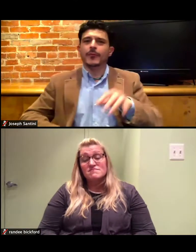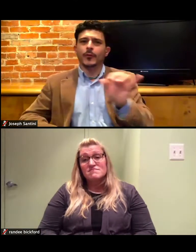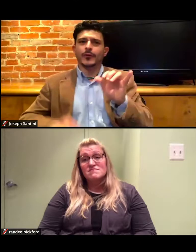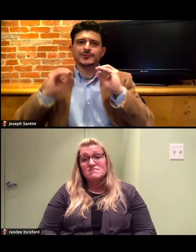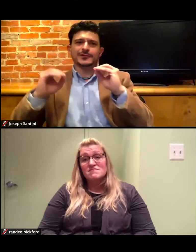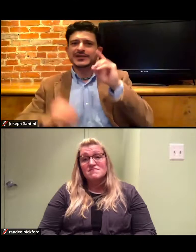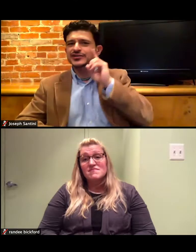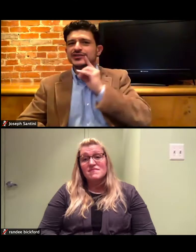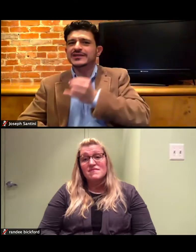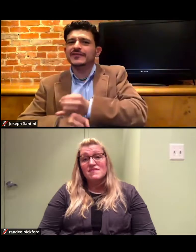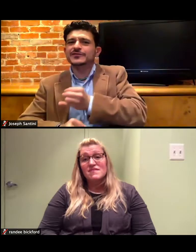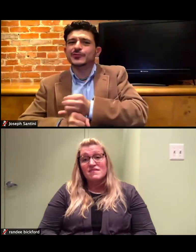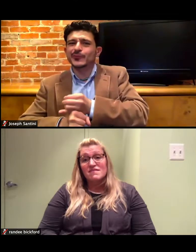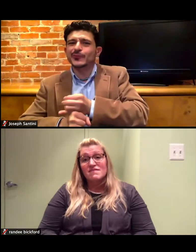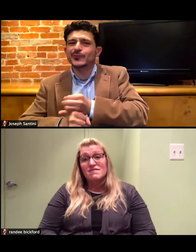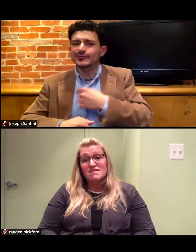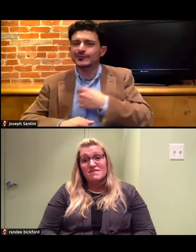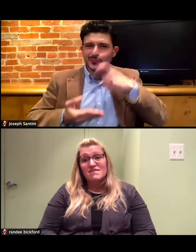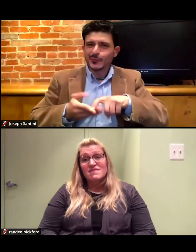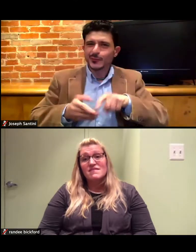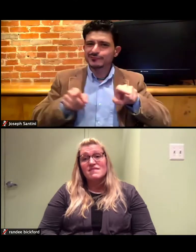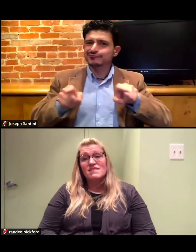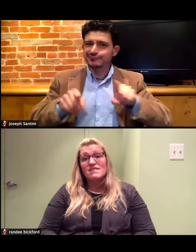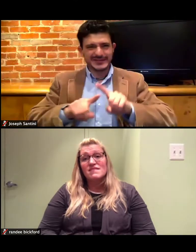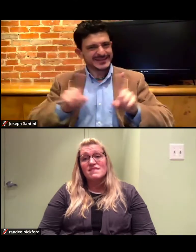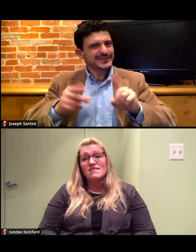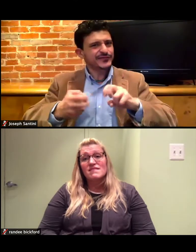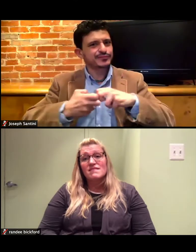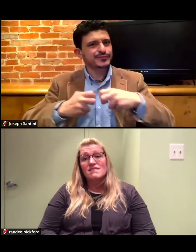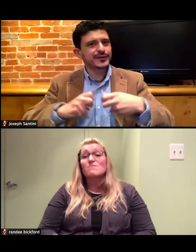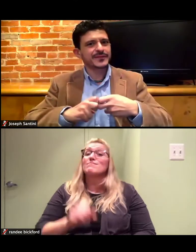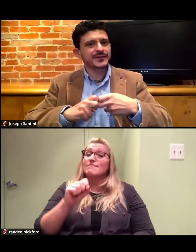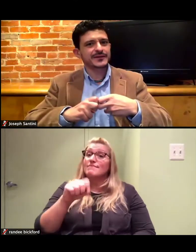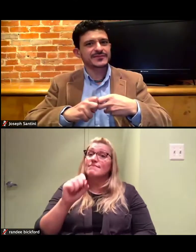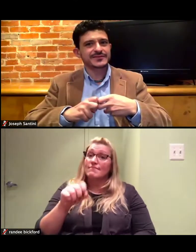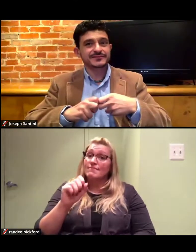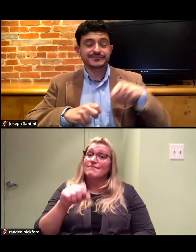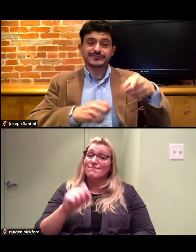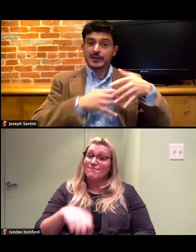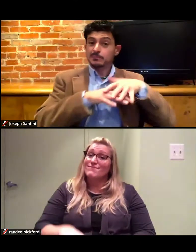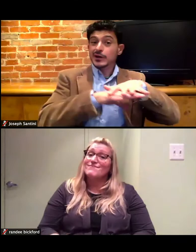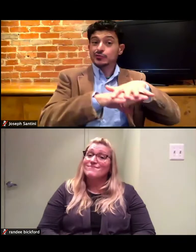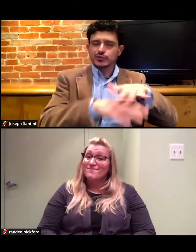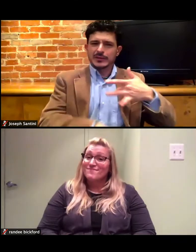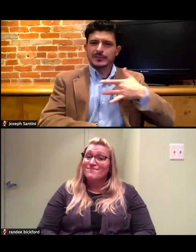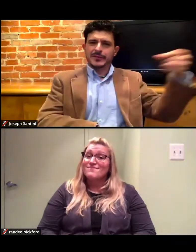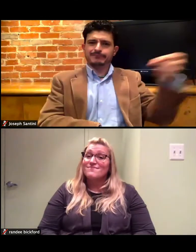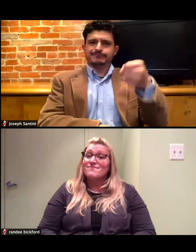I previously taught in mainstream schools and at the deaf schools, deaf residential schools.